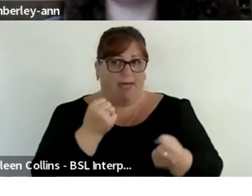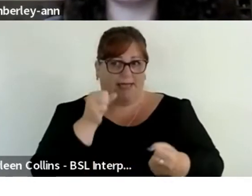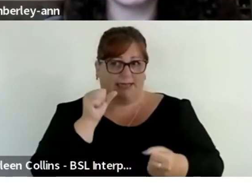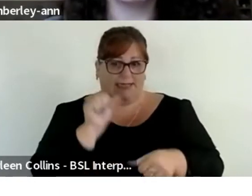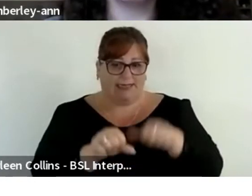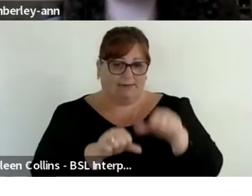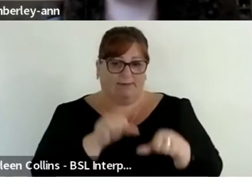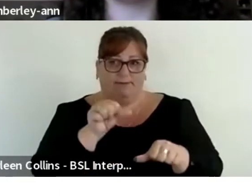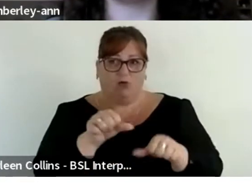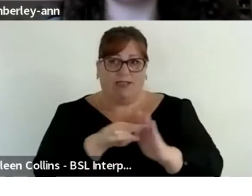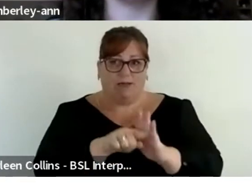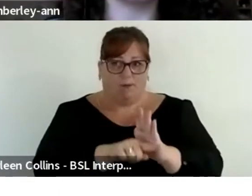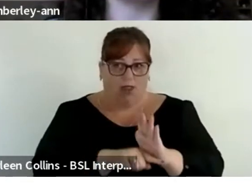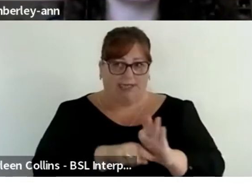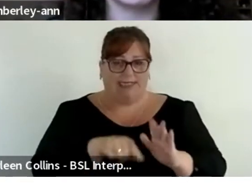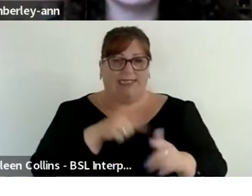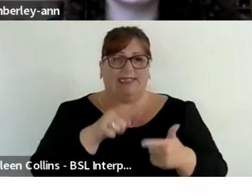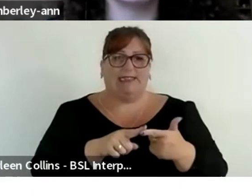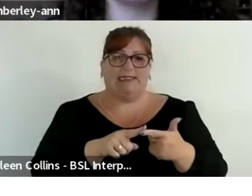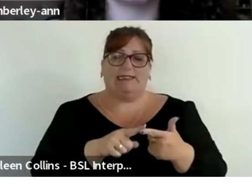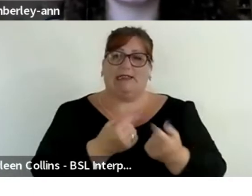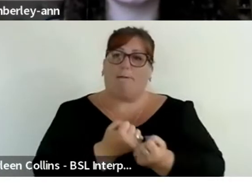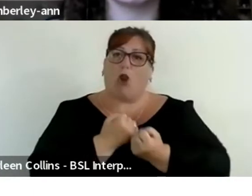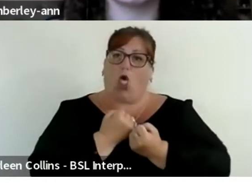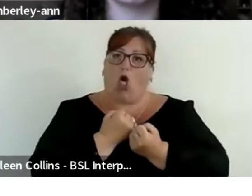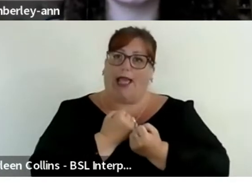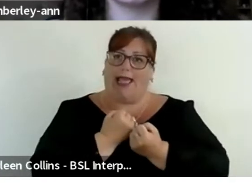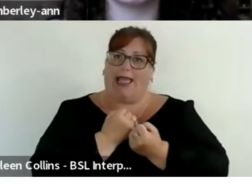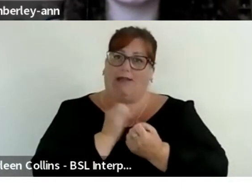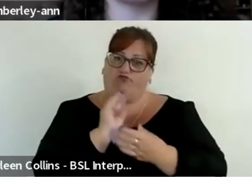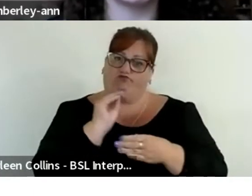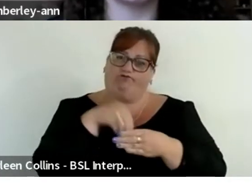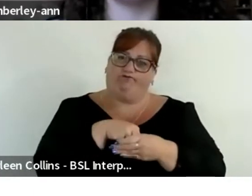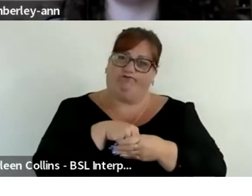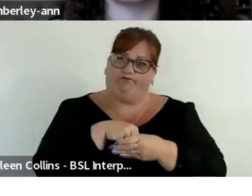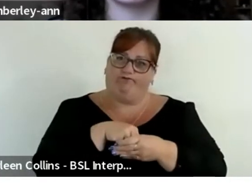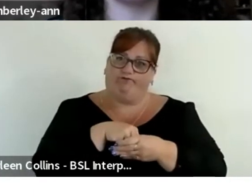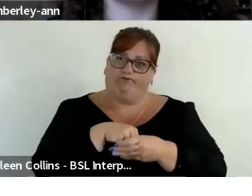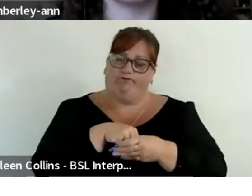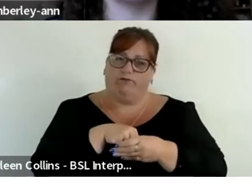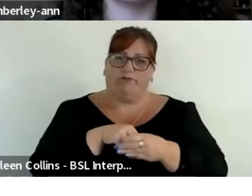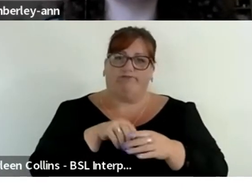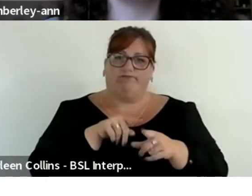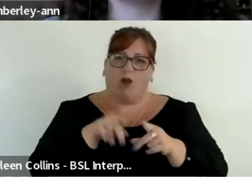Belonging, creating a level of awareness among all colleagues to reduce stigma and create an open culture.